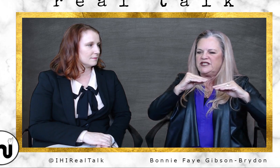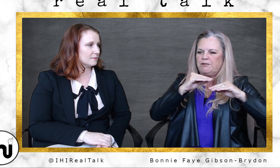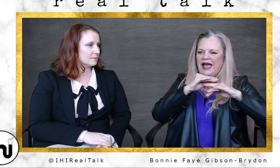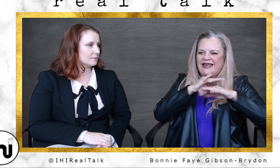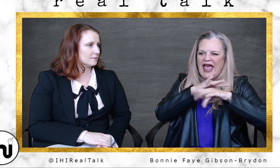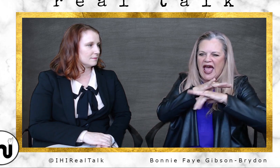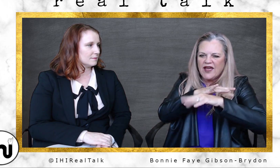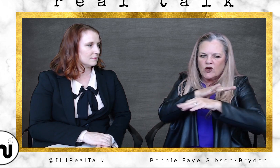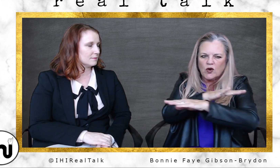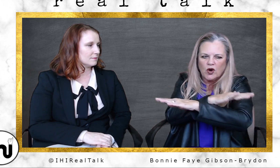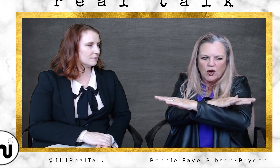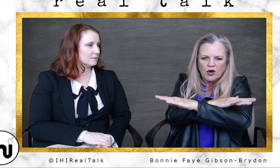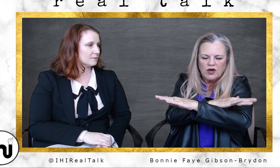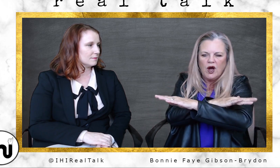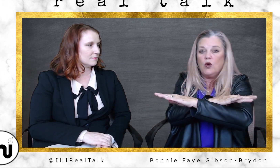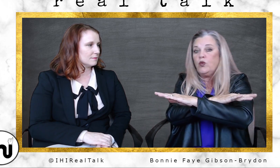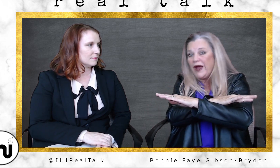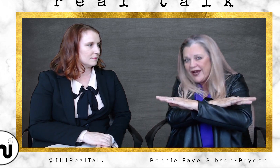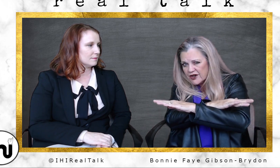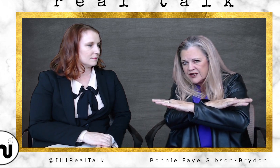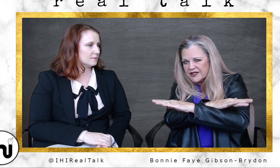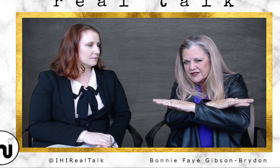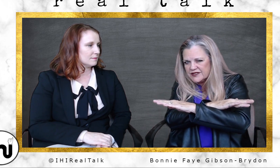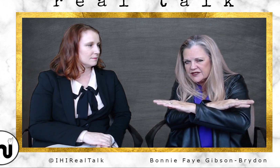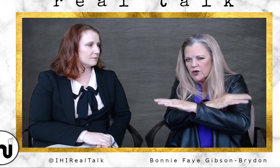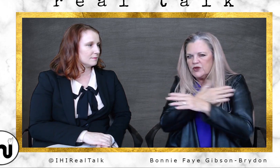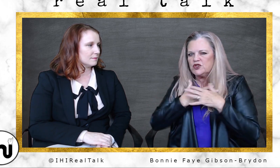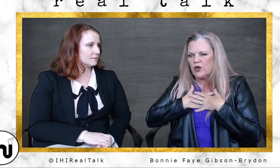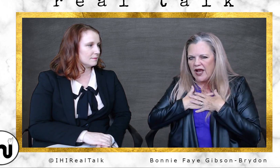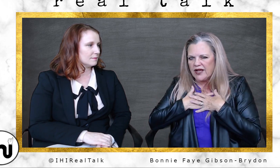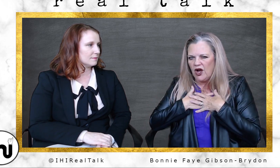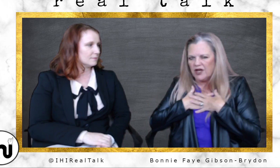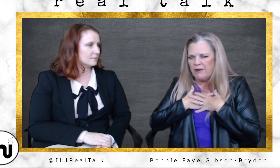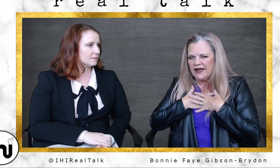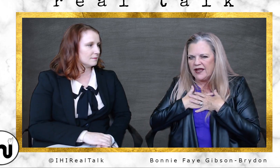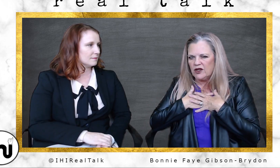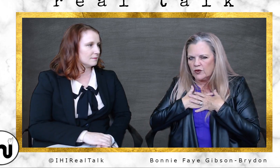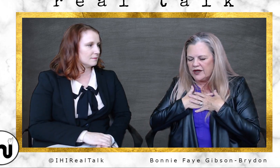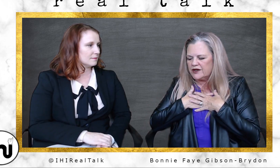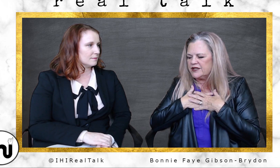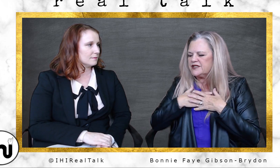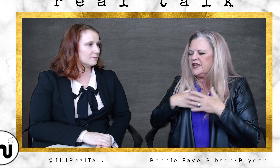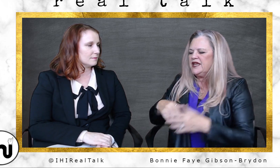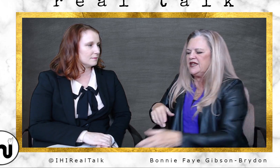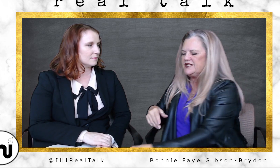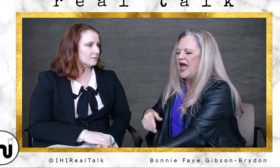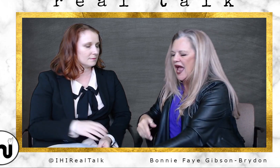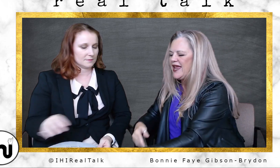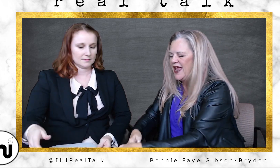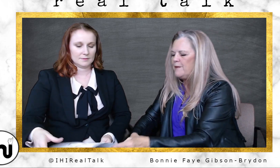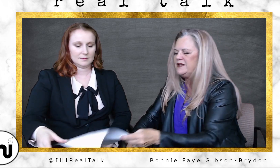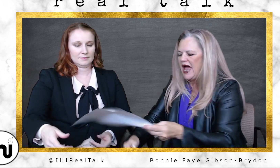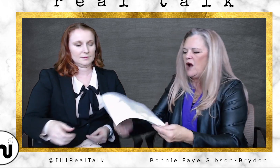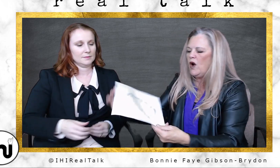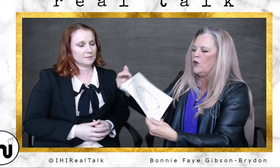Bilateral Awareness, which is what I call it, Bilateral Awareness is I am now aware